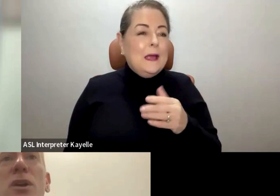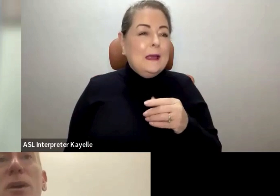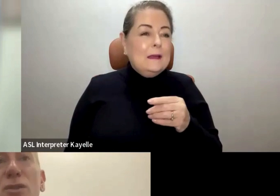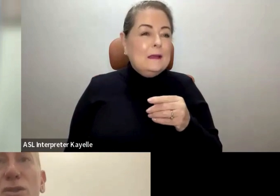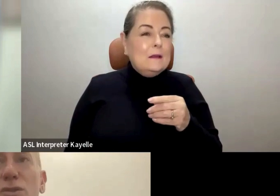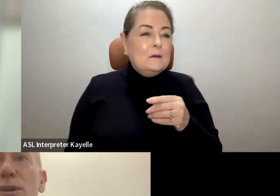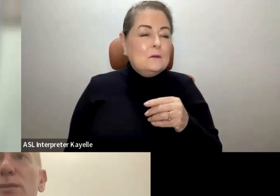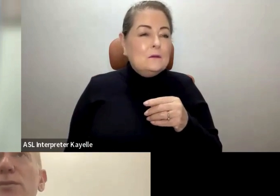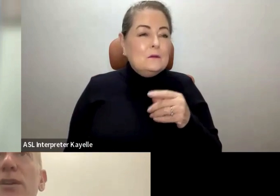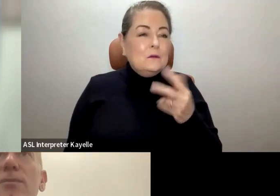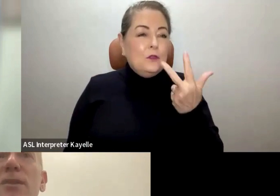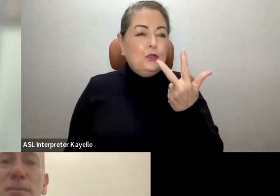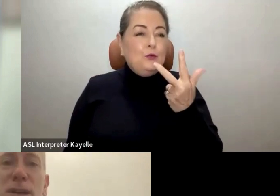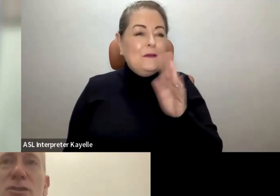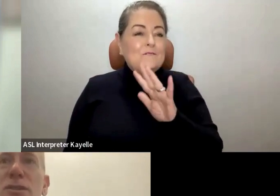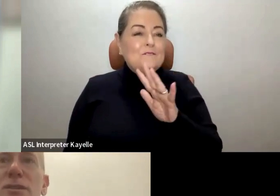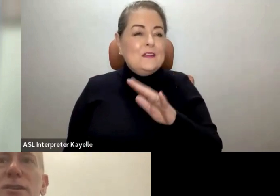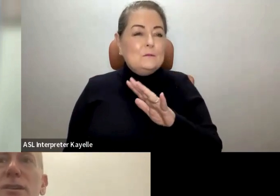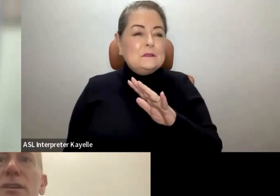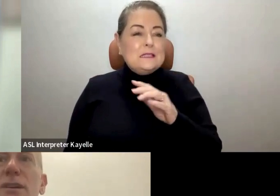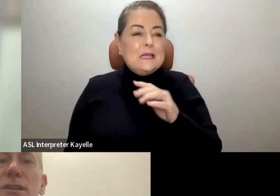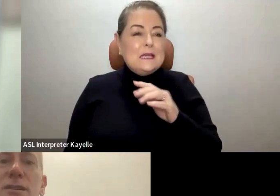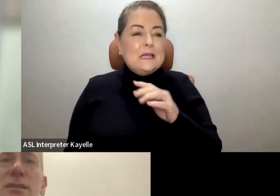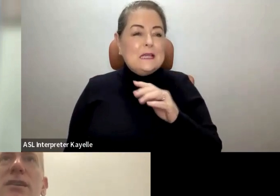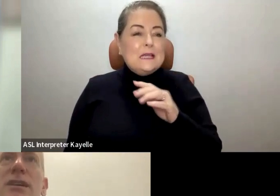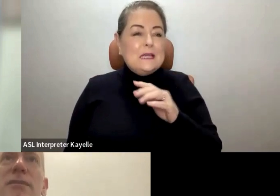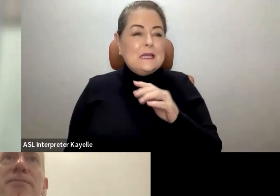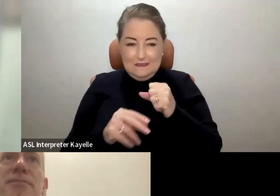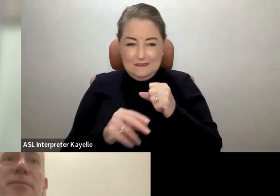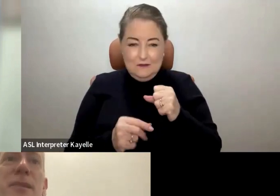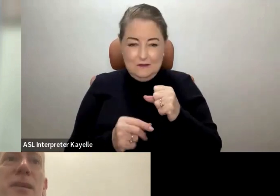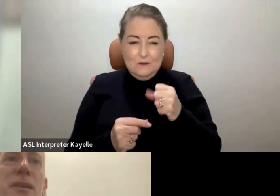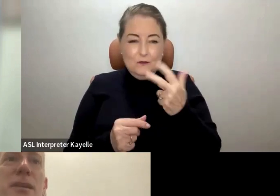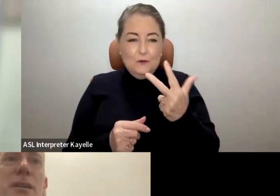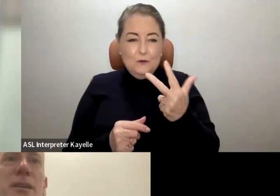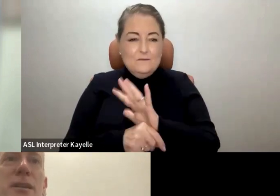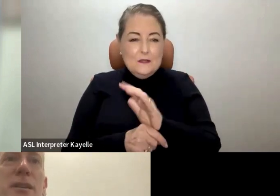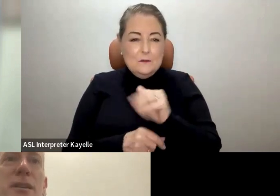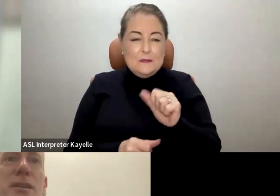gonna watch three films as mentioned, and